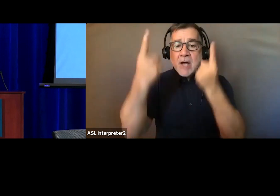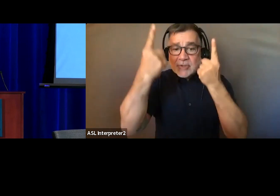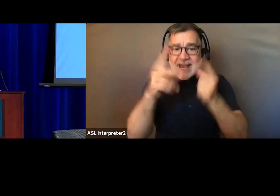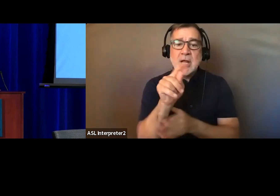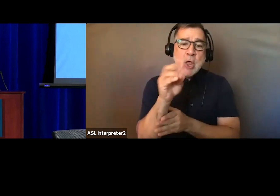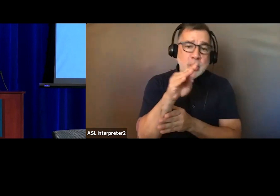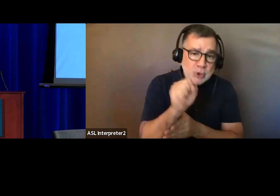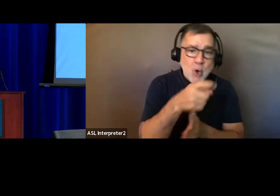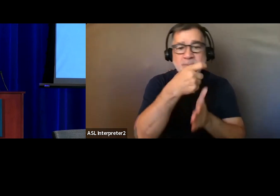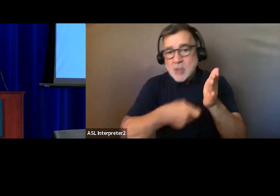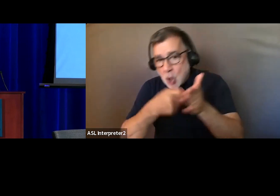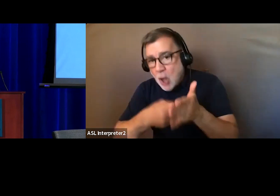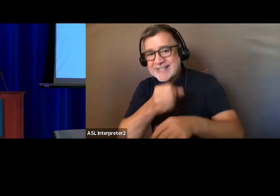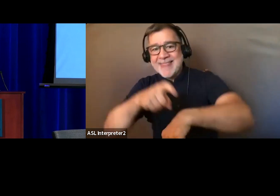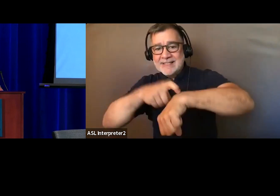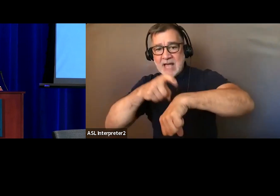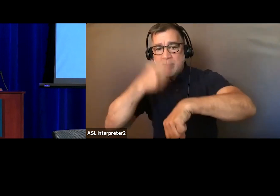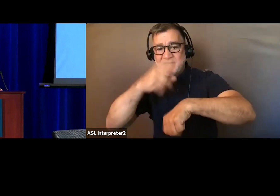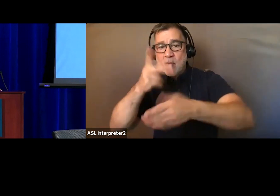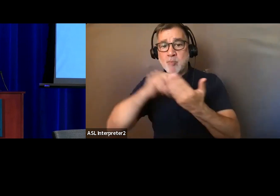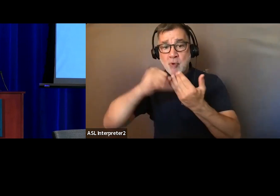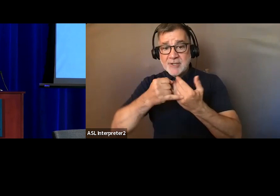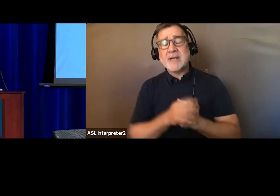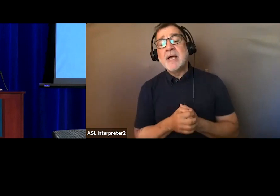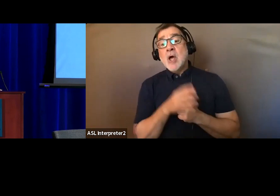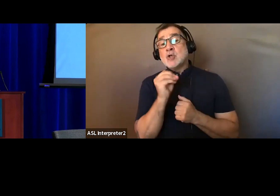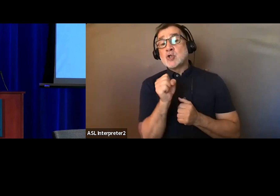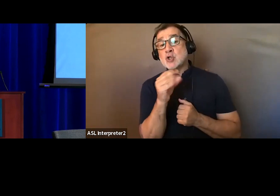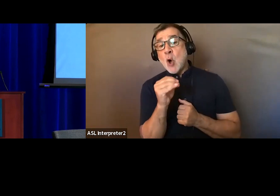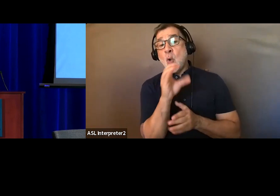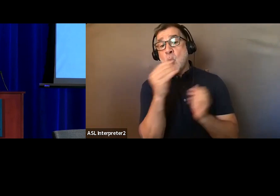So what's going to happen with the OA, you're actually, we're going to send the OA